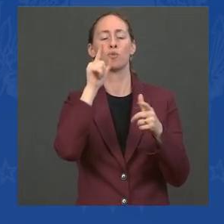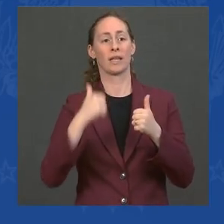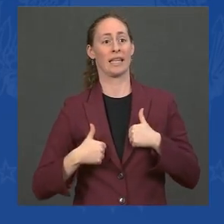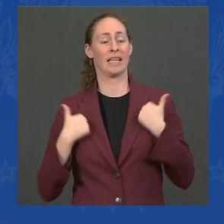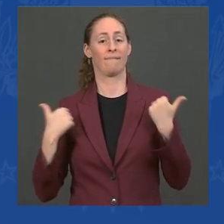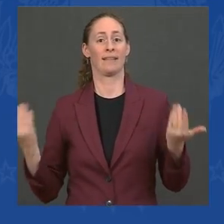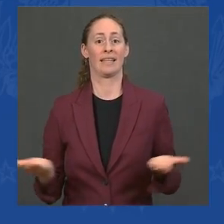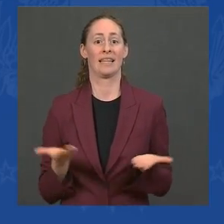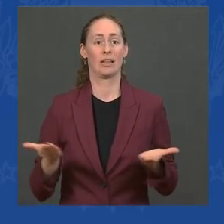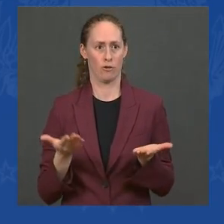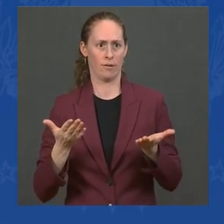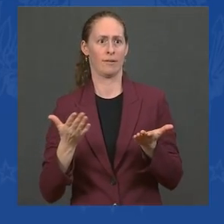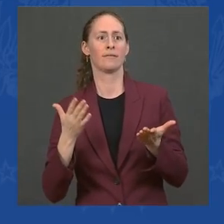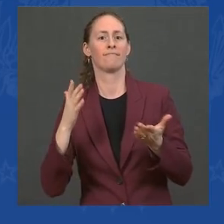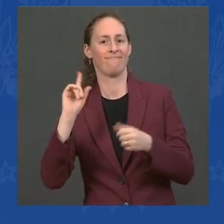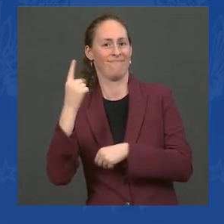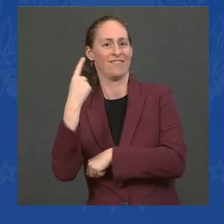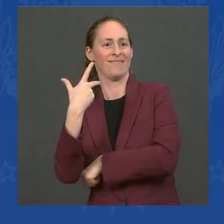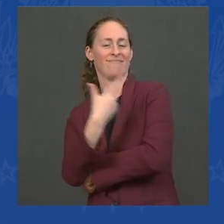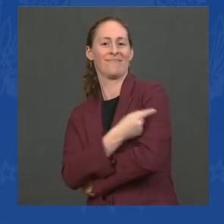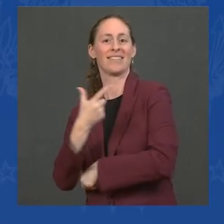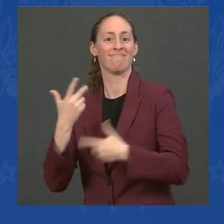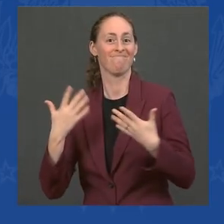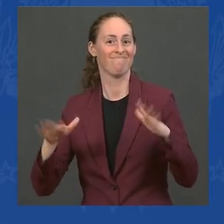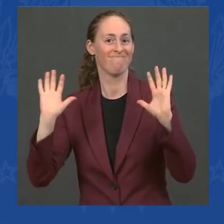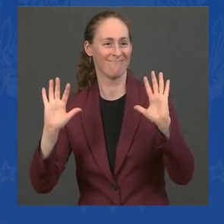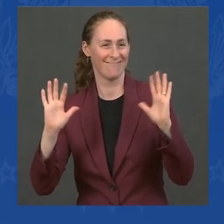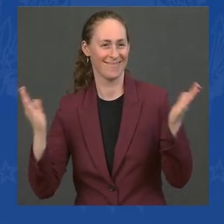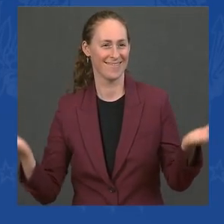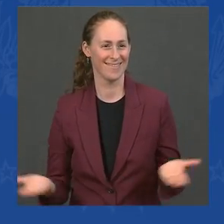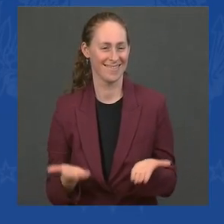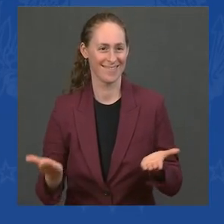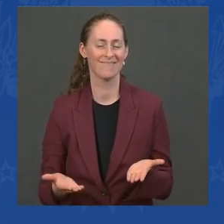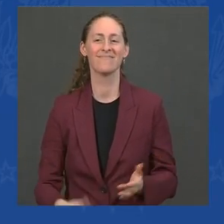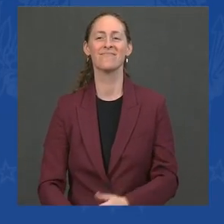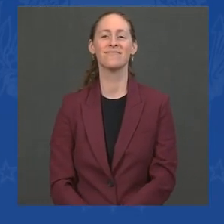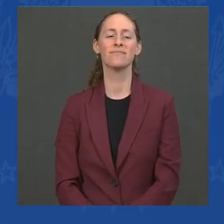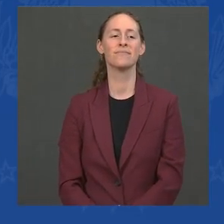As the Delta wave has made all the more clear, to exit this pandemic,